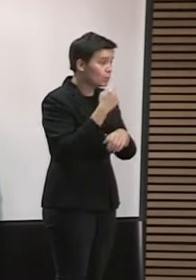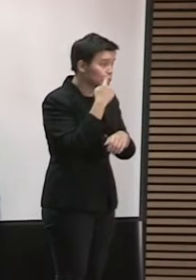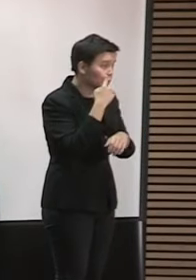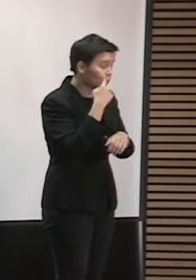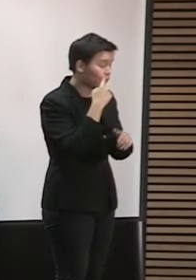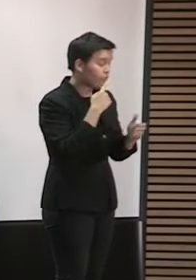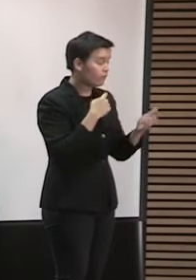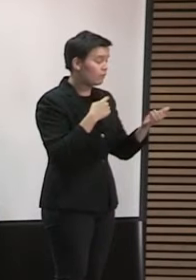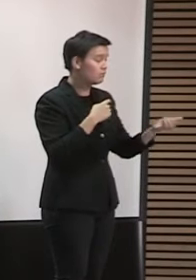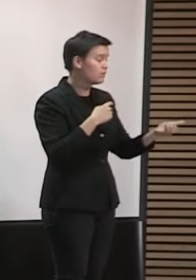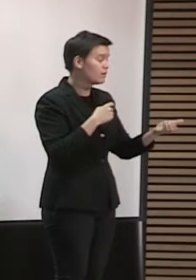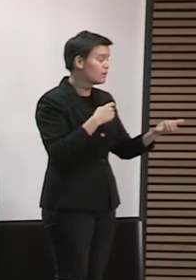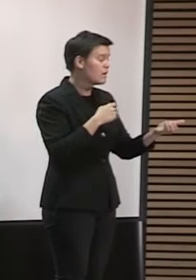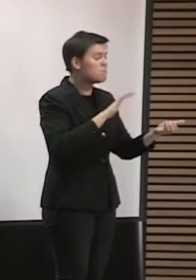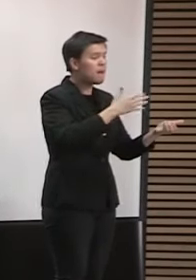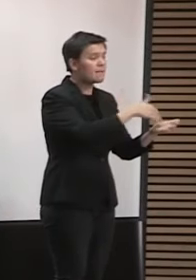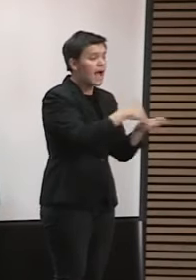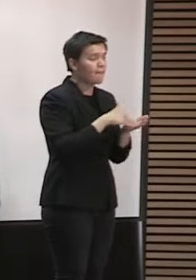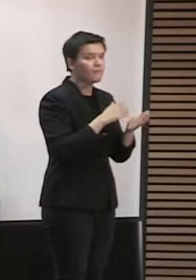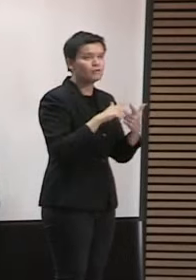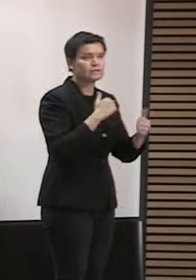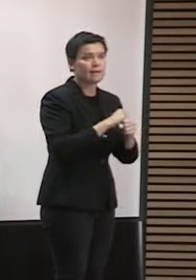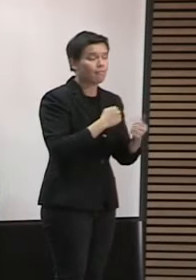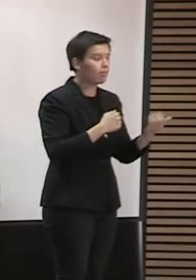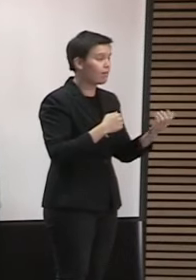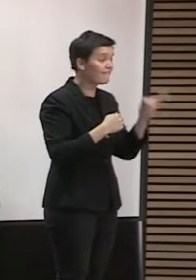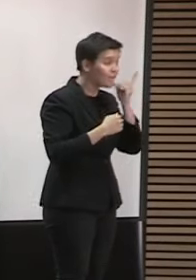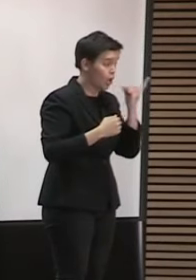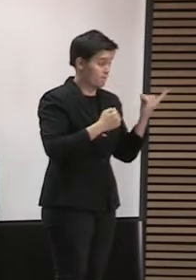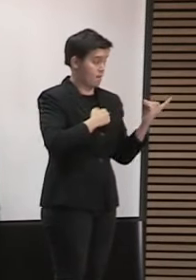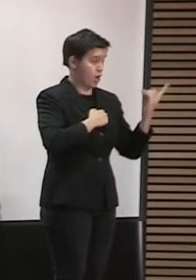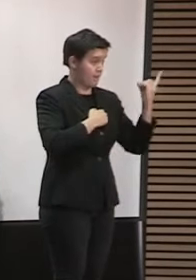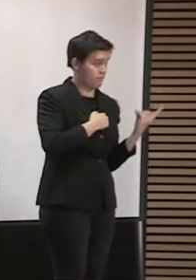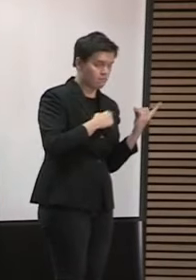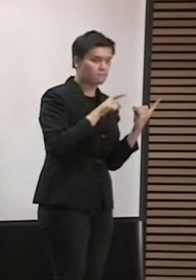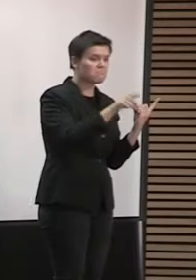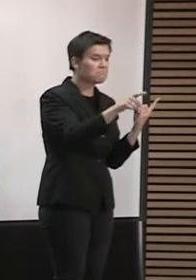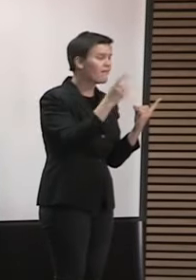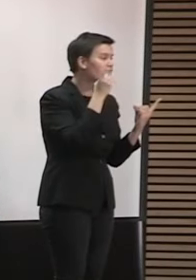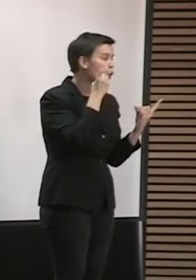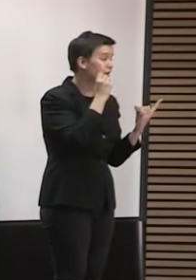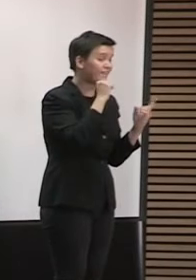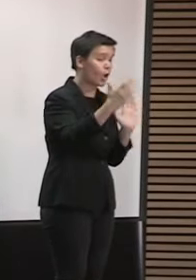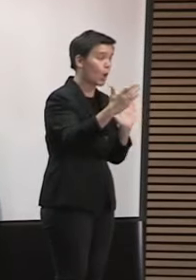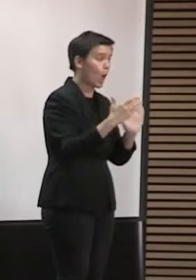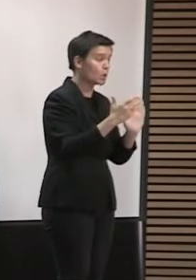cannot LkJhLkJh DHB, getting their views. I intend to go and visit there myself when I